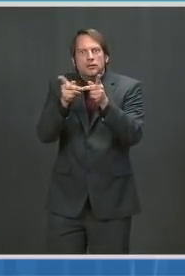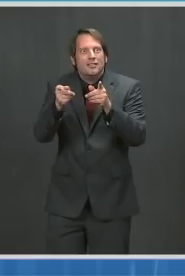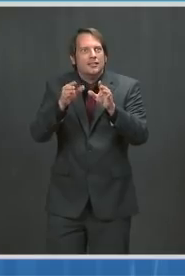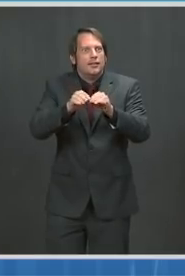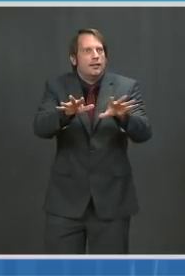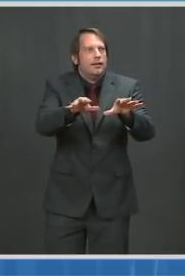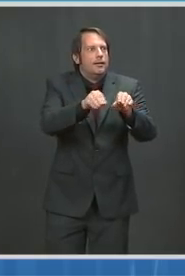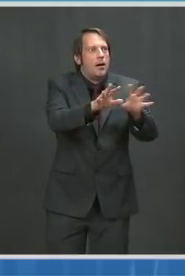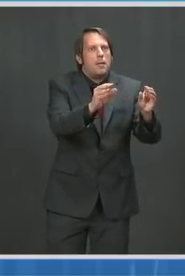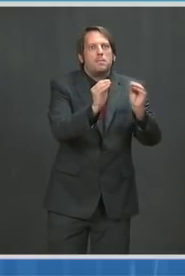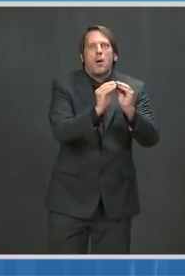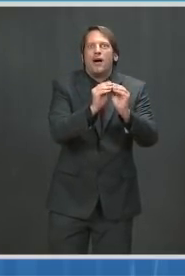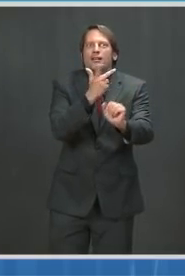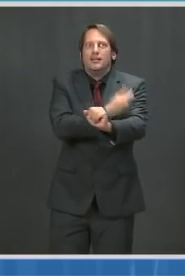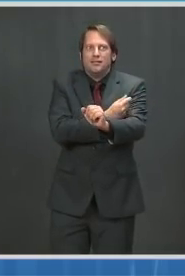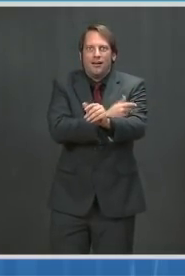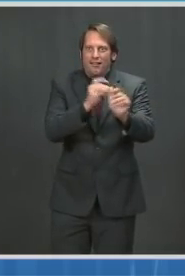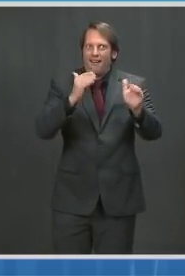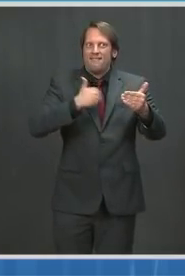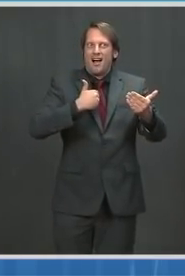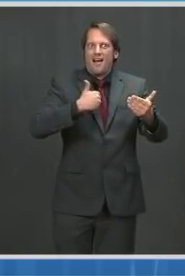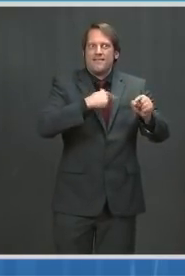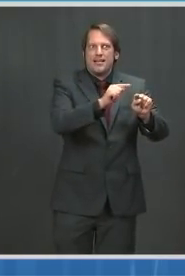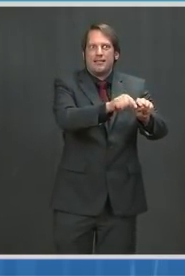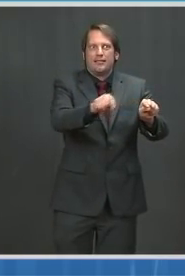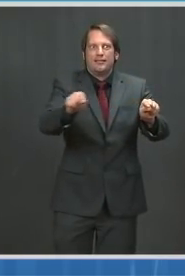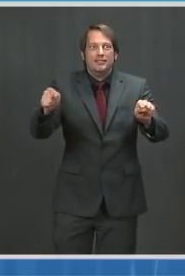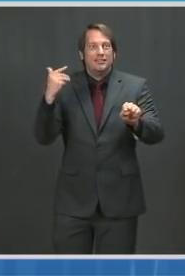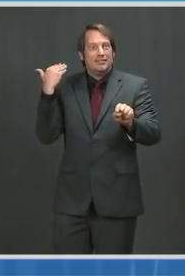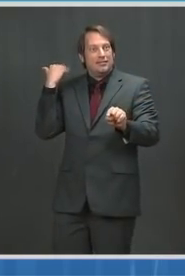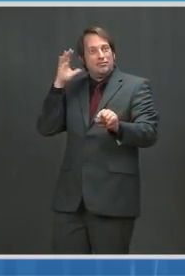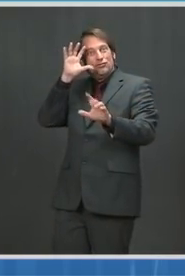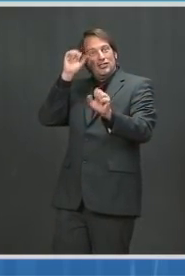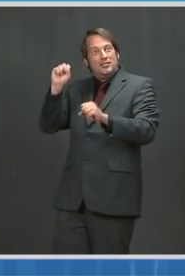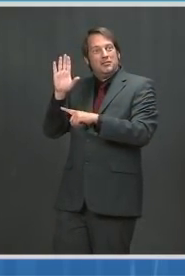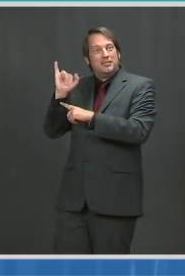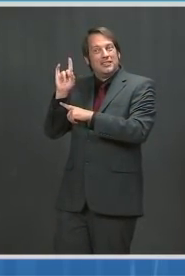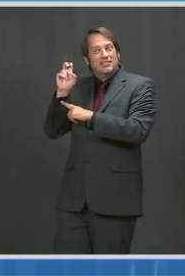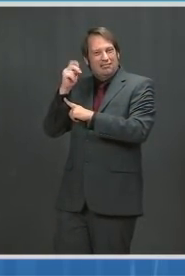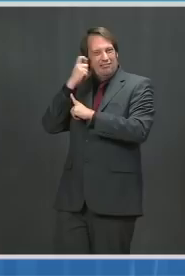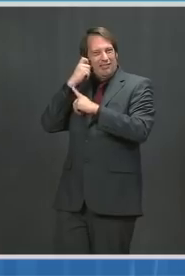that we crossed 150 million shots in just 75 days of his administration.